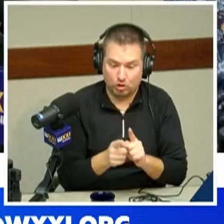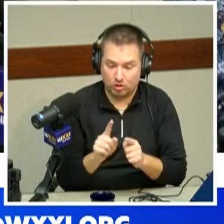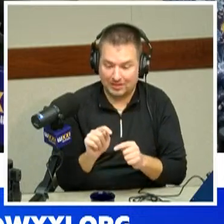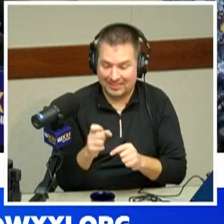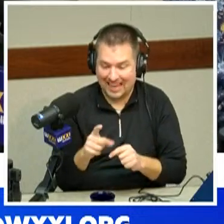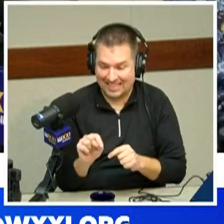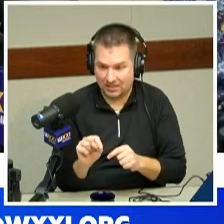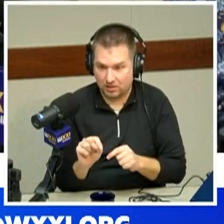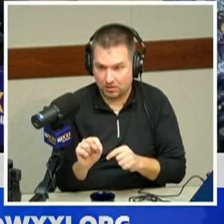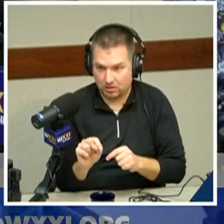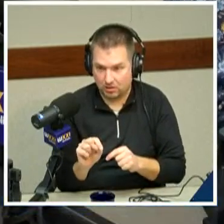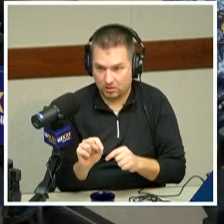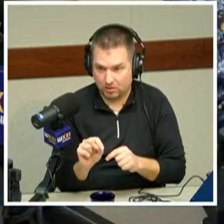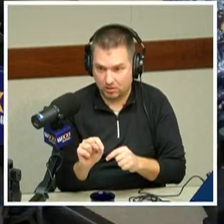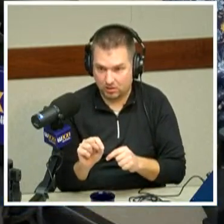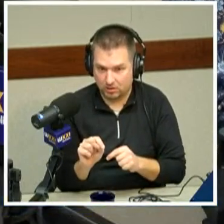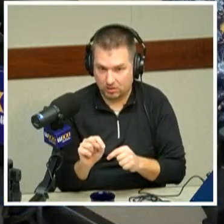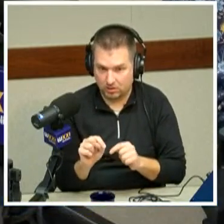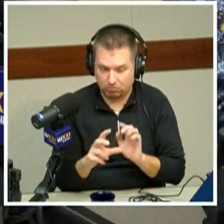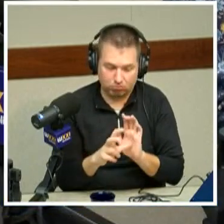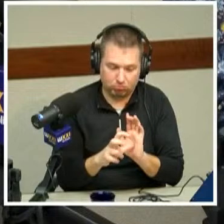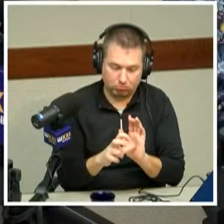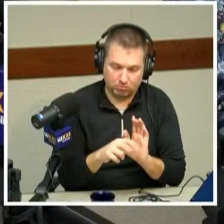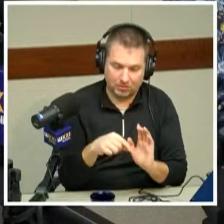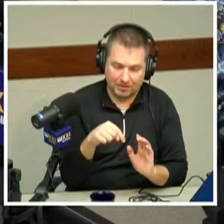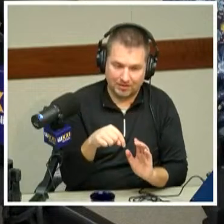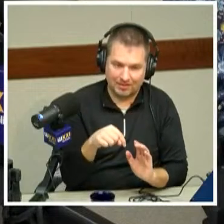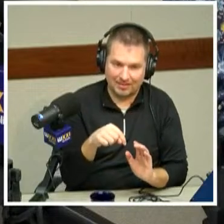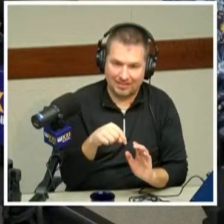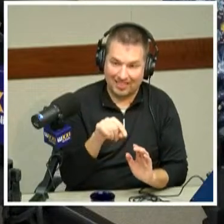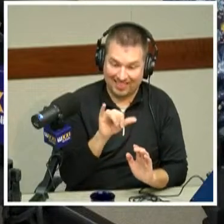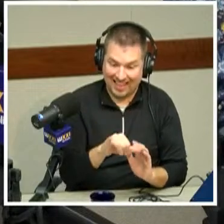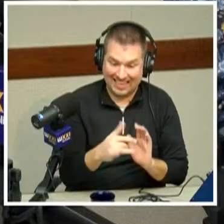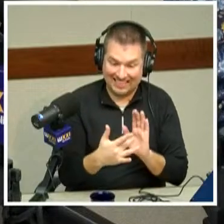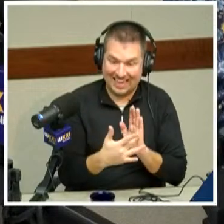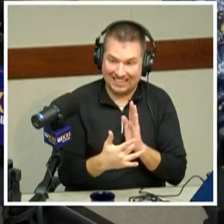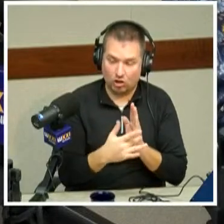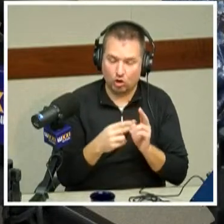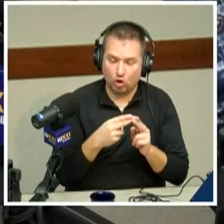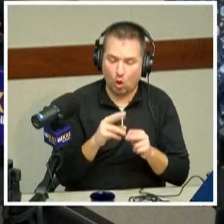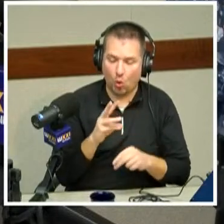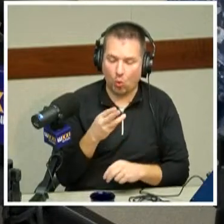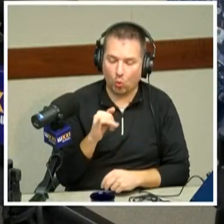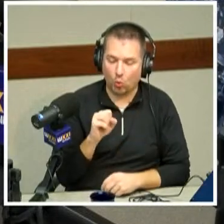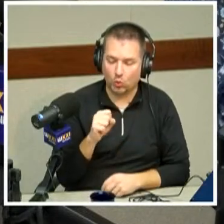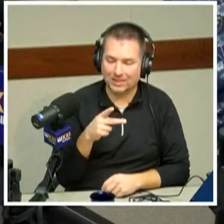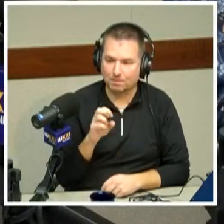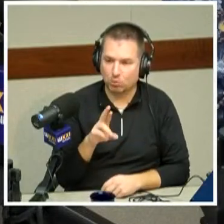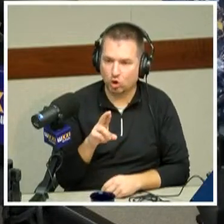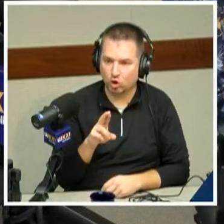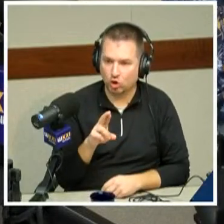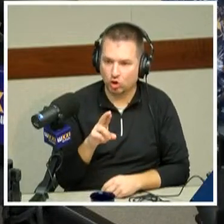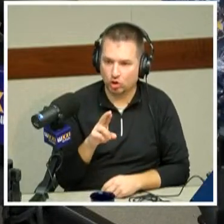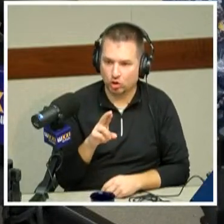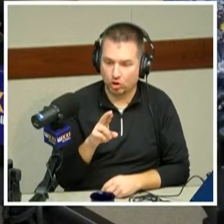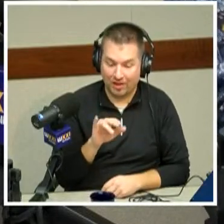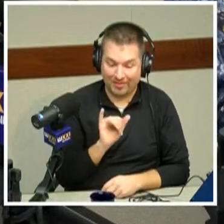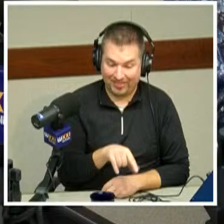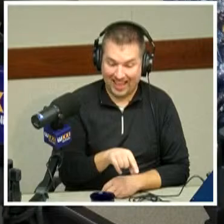um um component we used the um technology card whisper so it's can be hosted right now we host